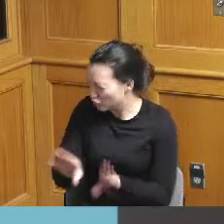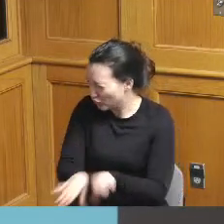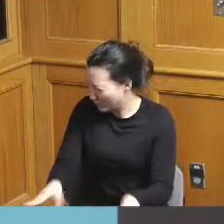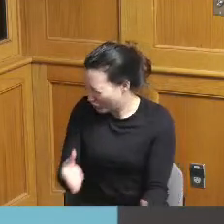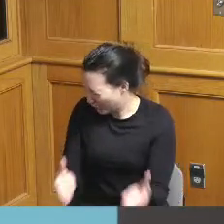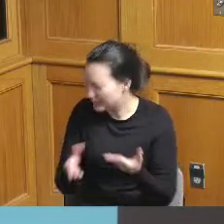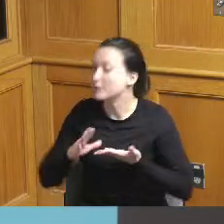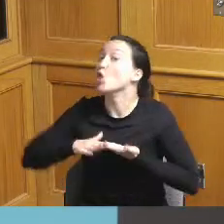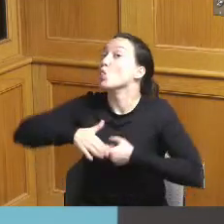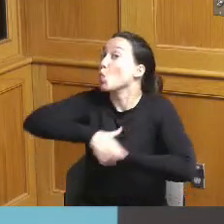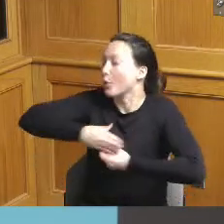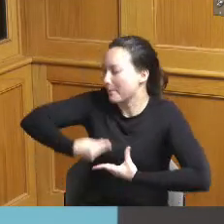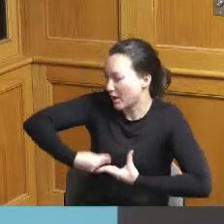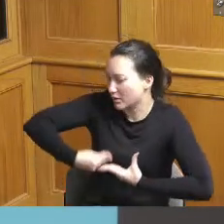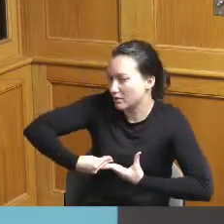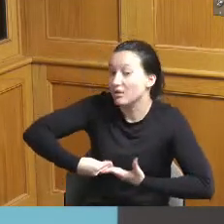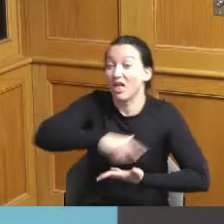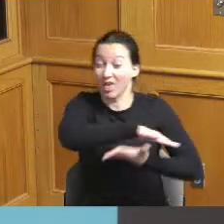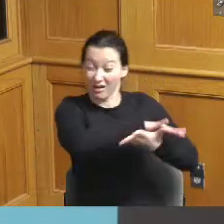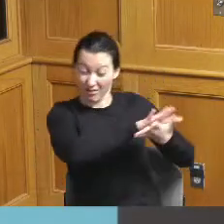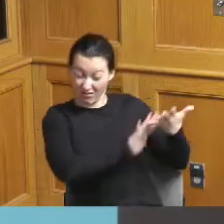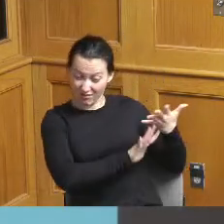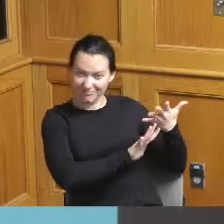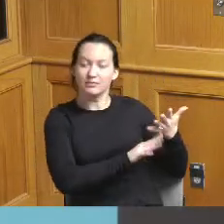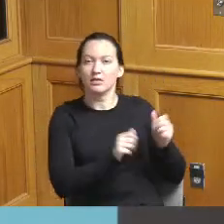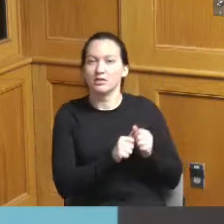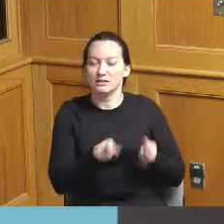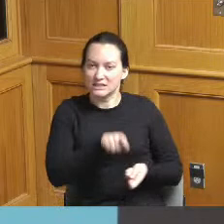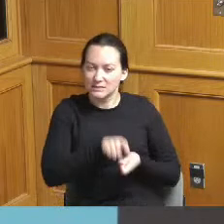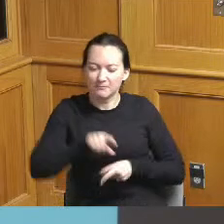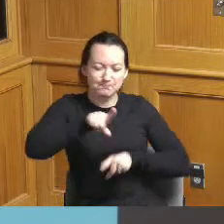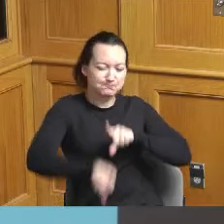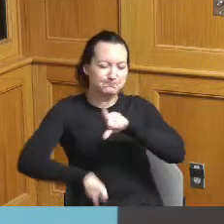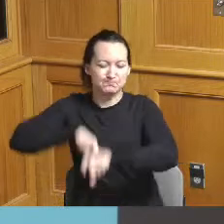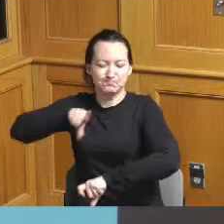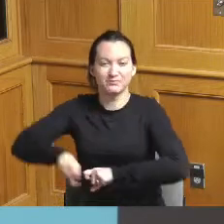is local dollars but all of the other allocations come through that process and we typically get a